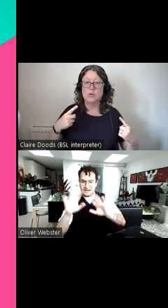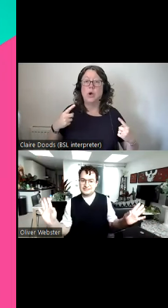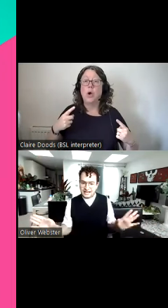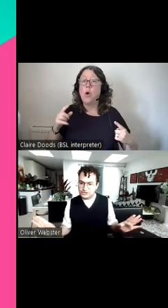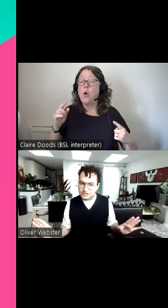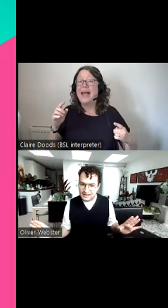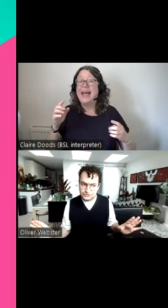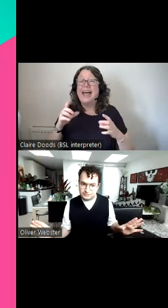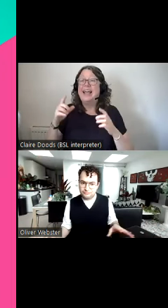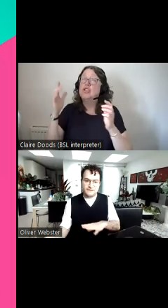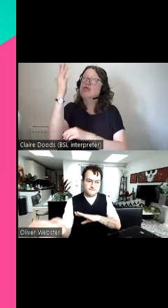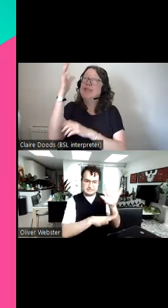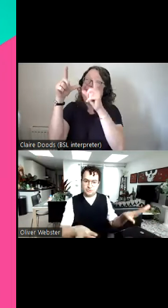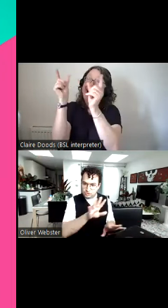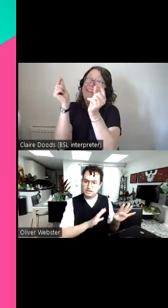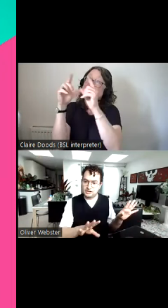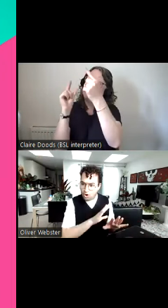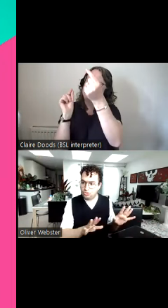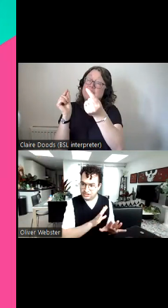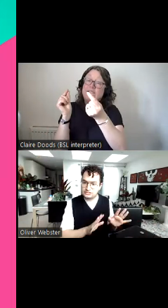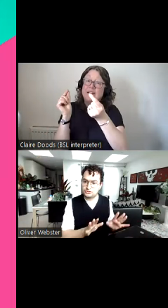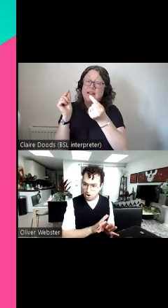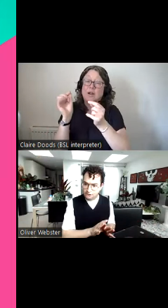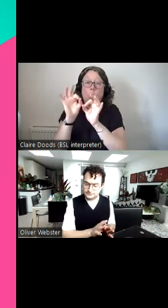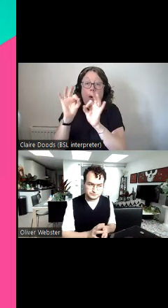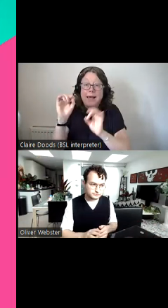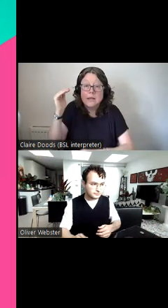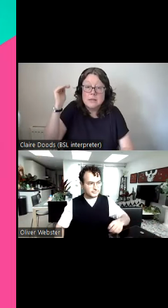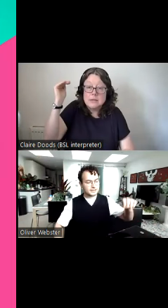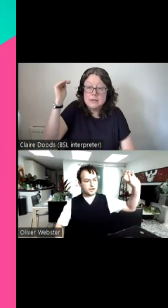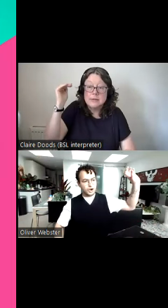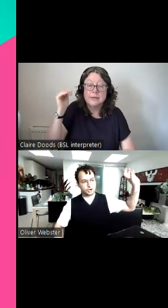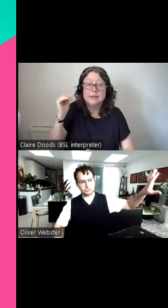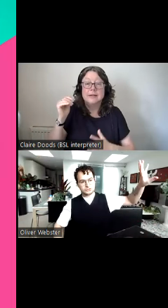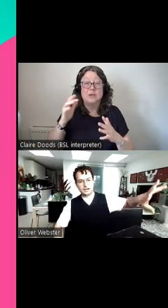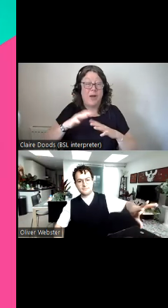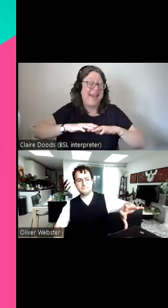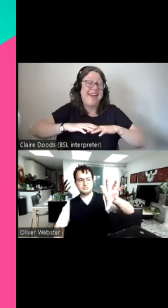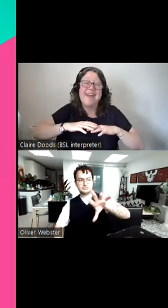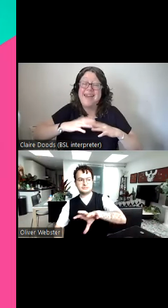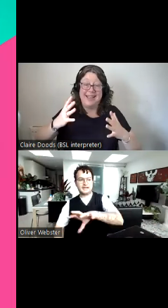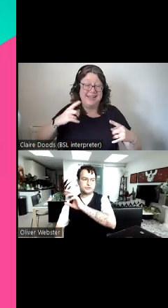Any sound you can imagine fits somewhere on this graph. Across the middle section,